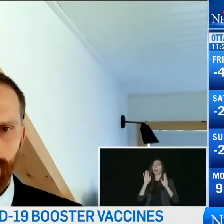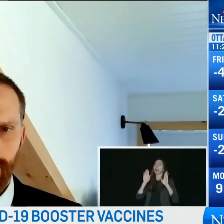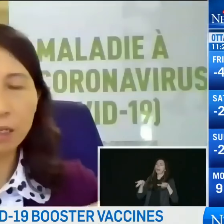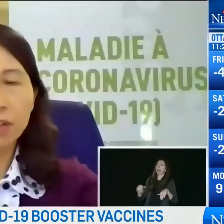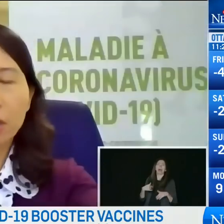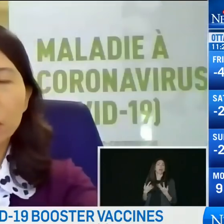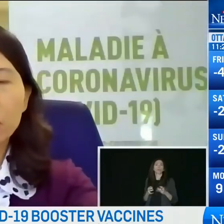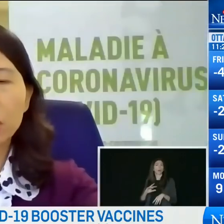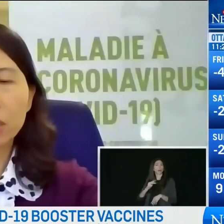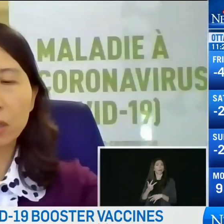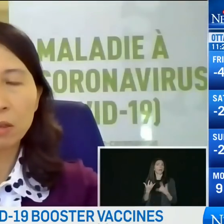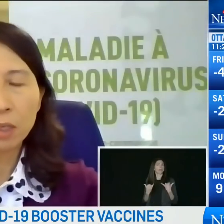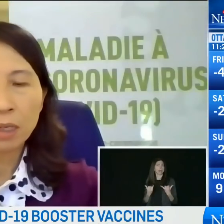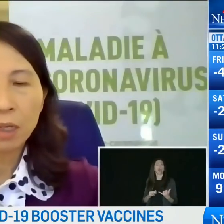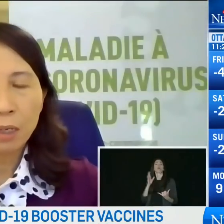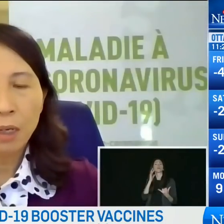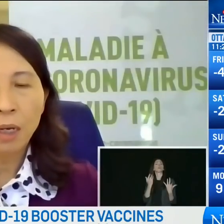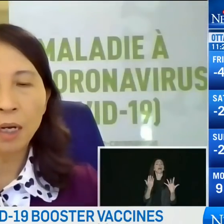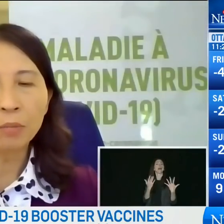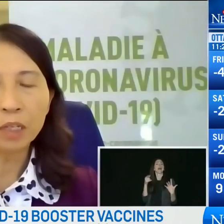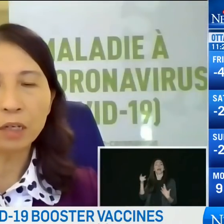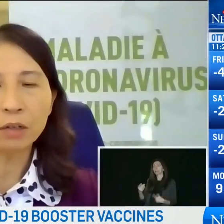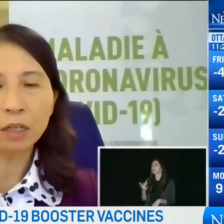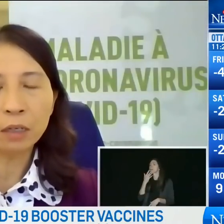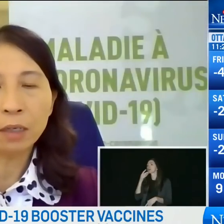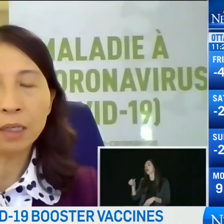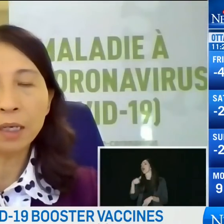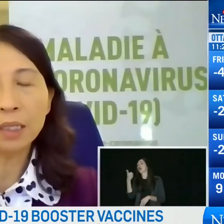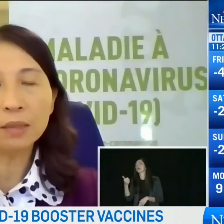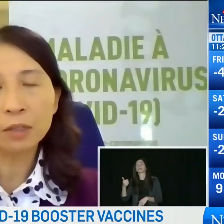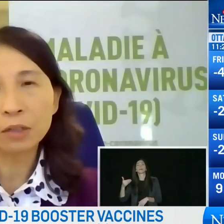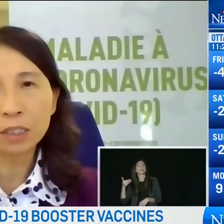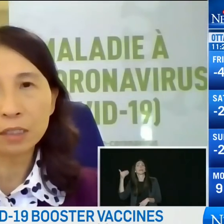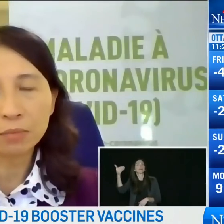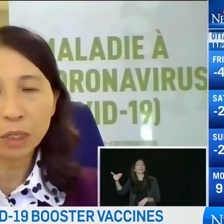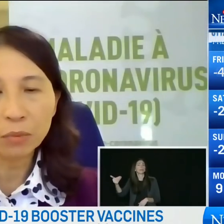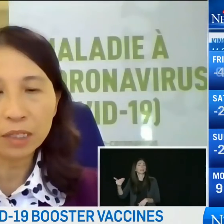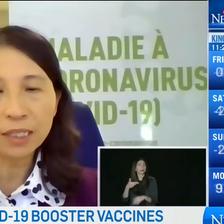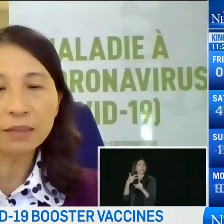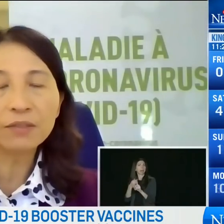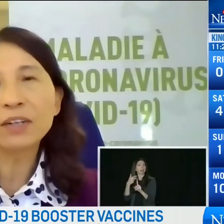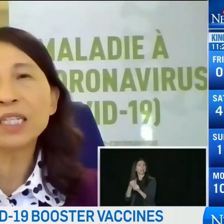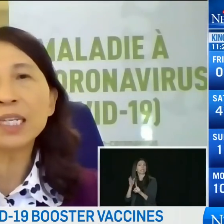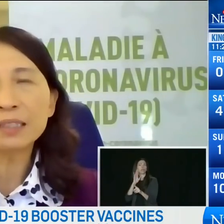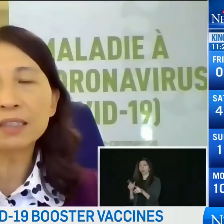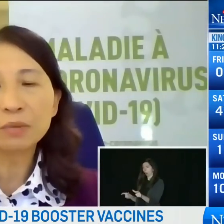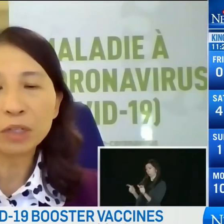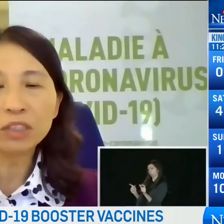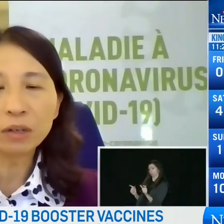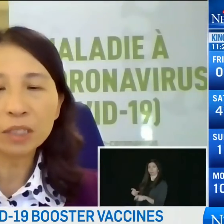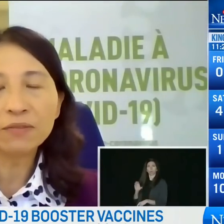COME OUT WITHIN A FEW MONTHS?